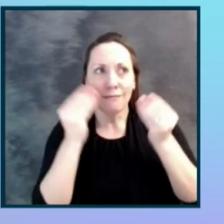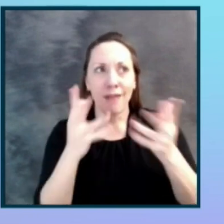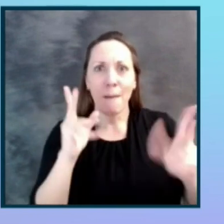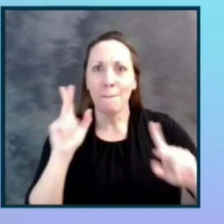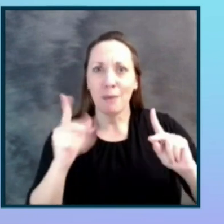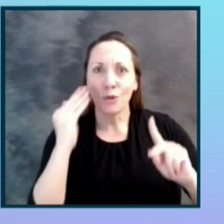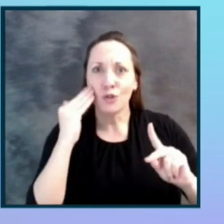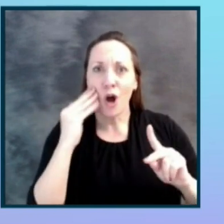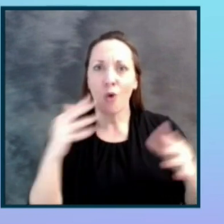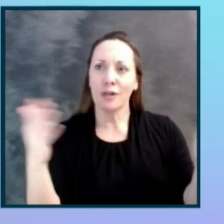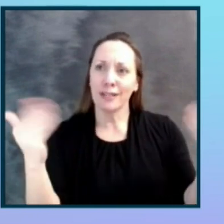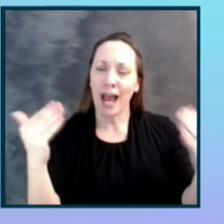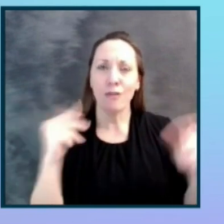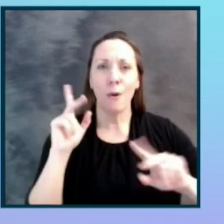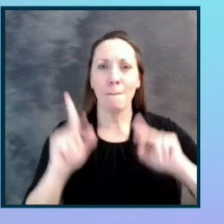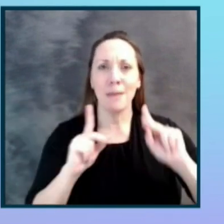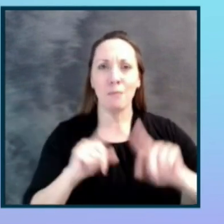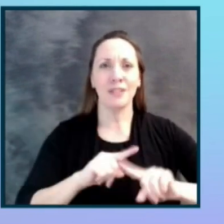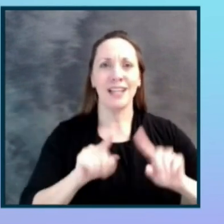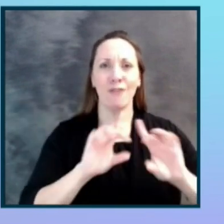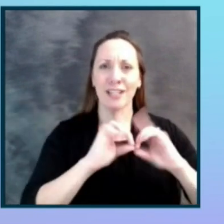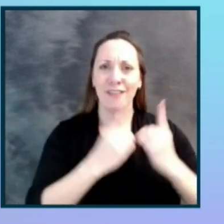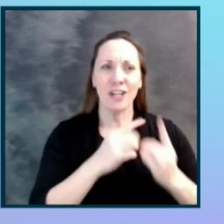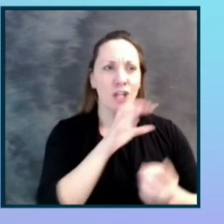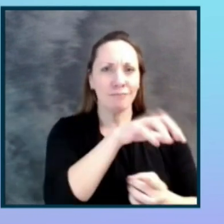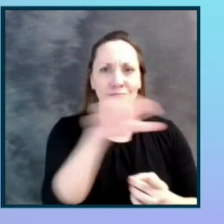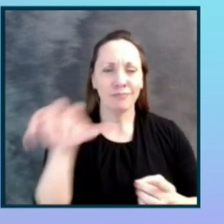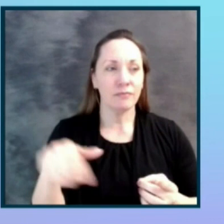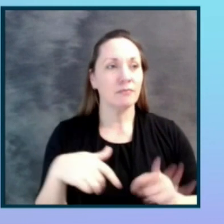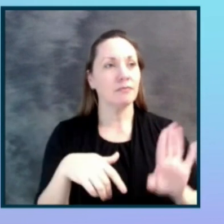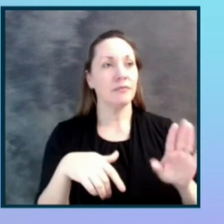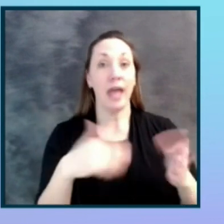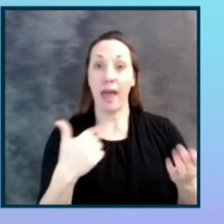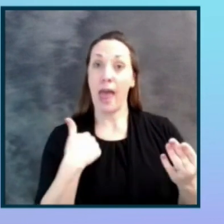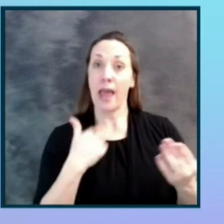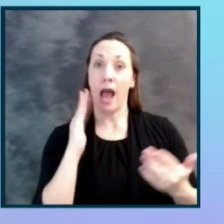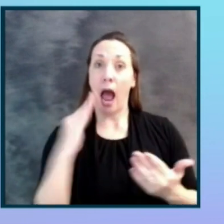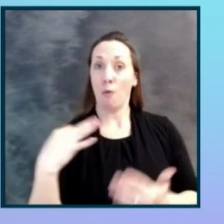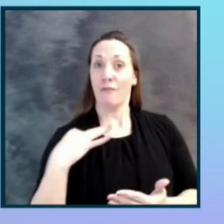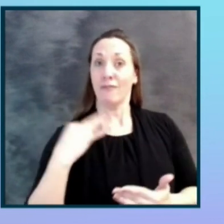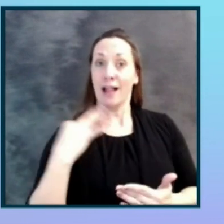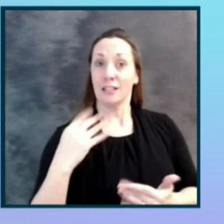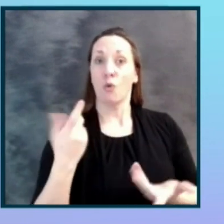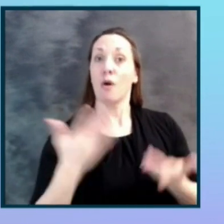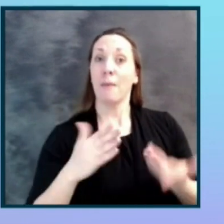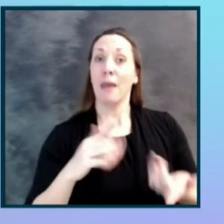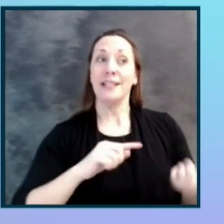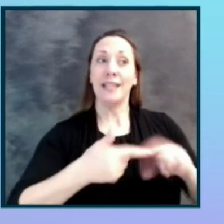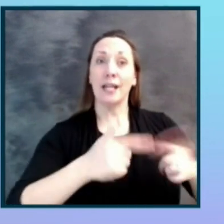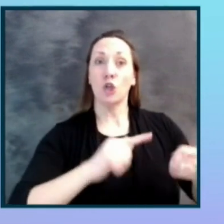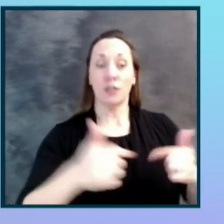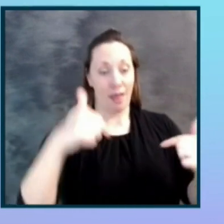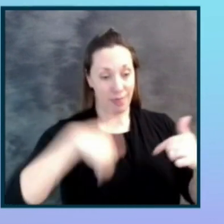of people in different divisions and say, Hey, I'll volunteer or maybe switch it off, maybe this month I'll volunteer, somebody will do it,